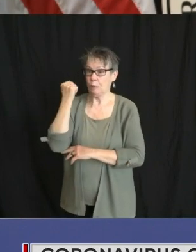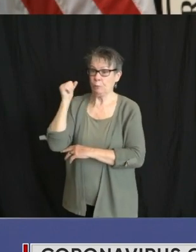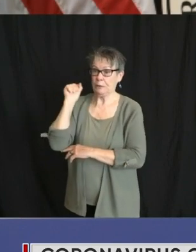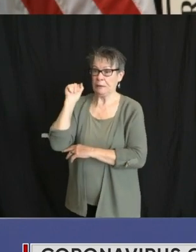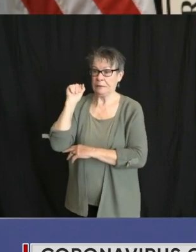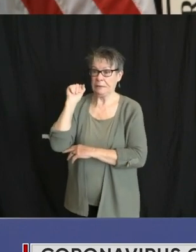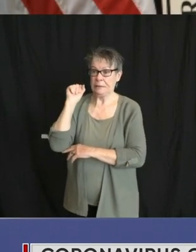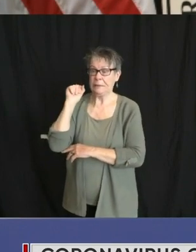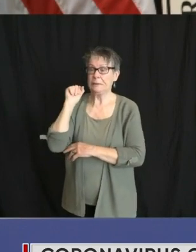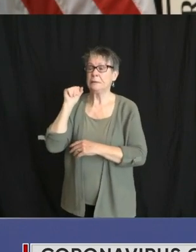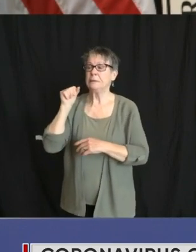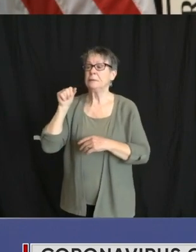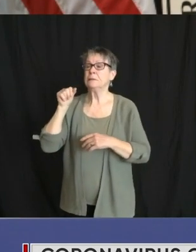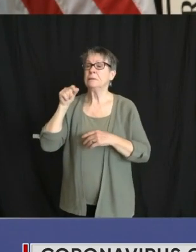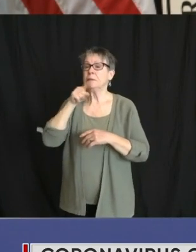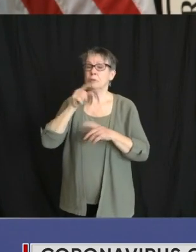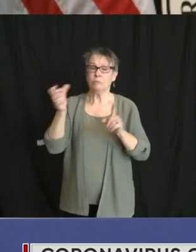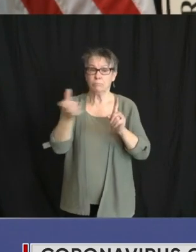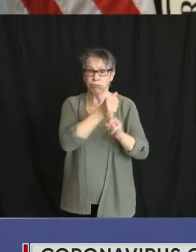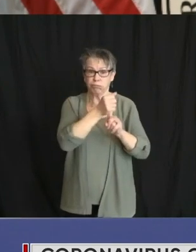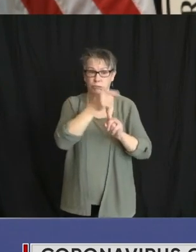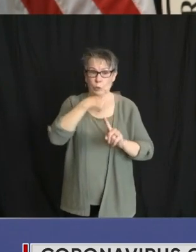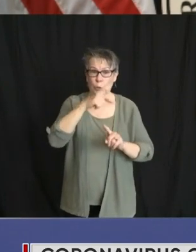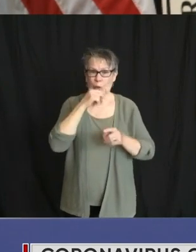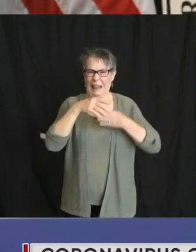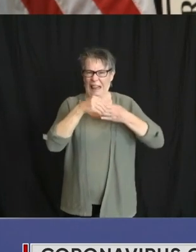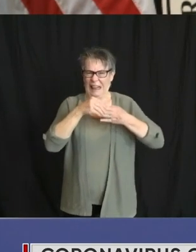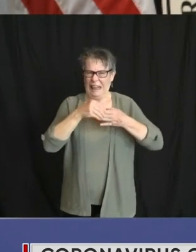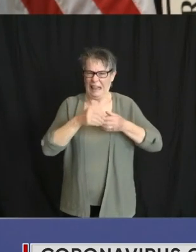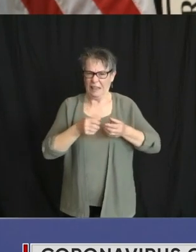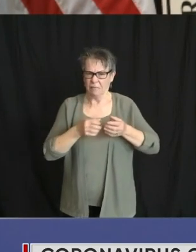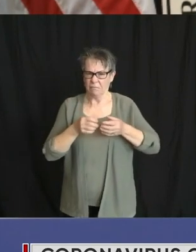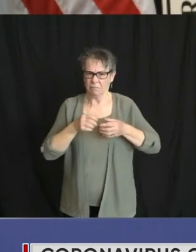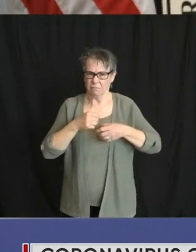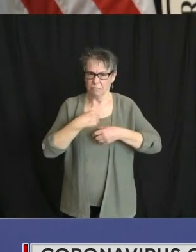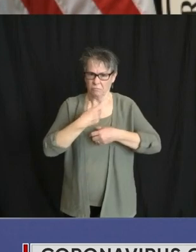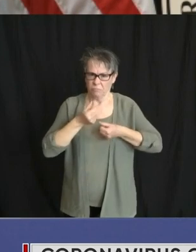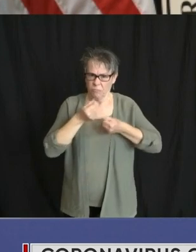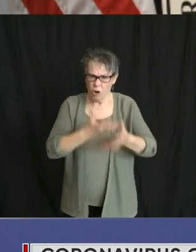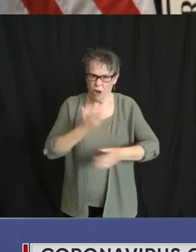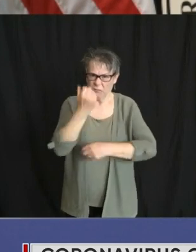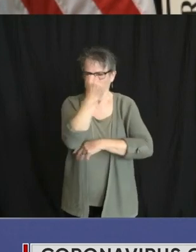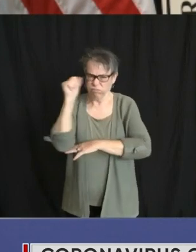YESTERDAY?